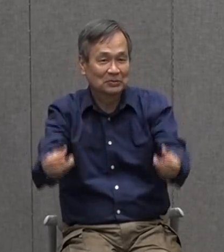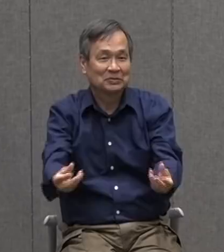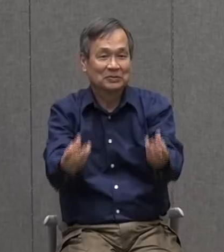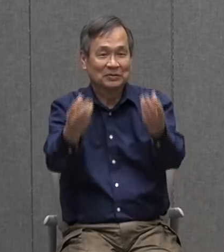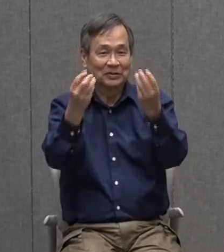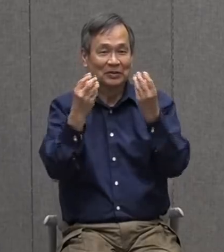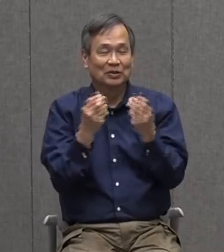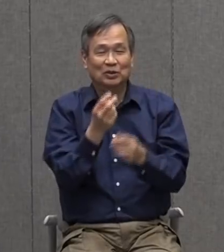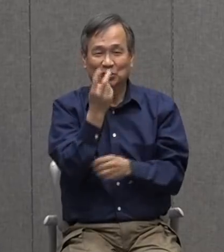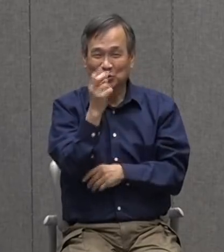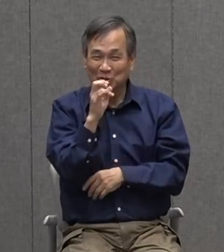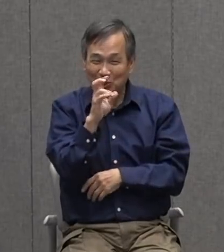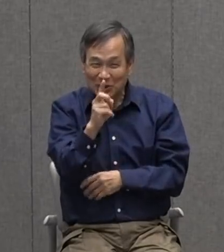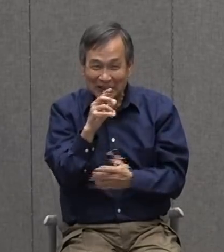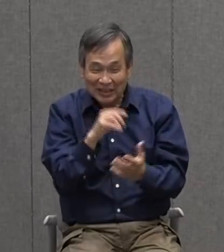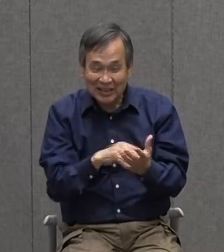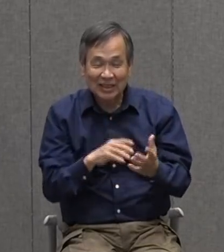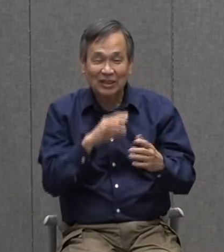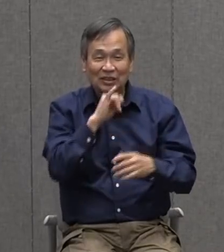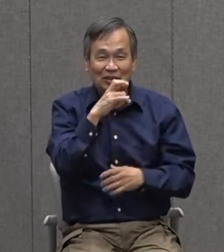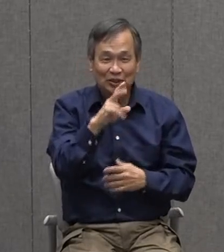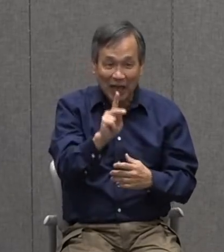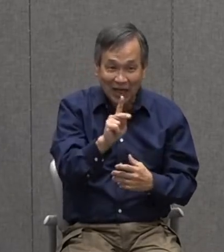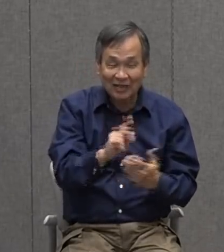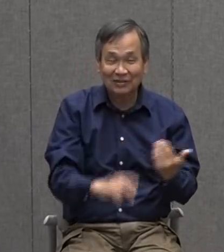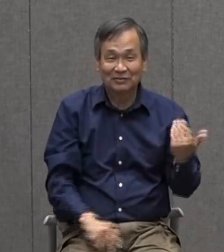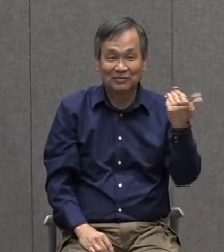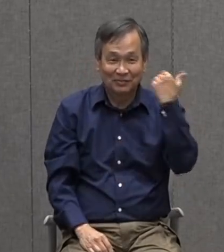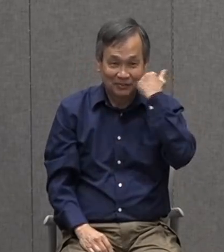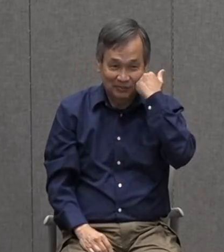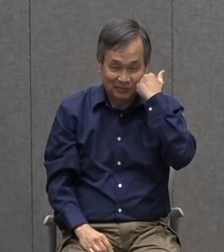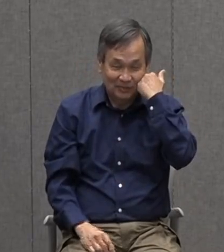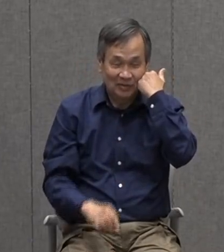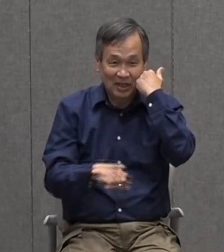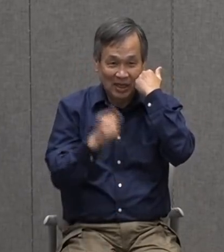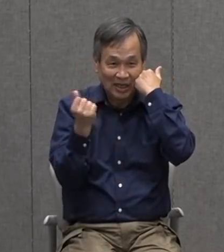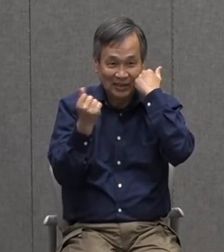And again, Jack ate one seed and buried the other.